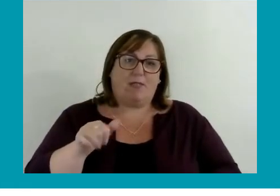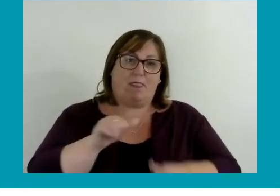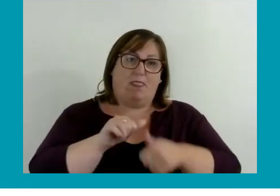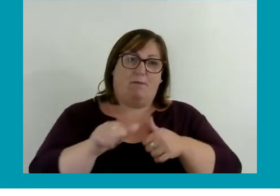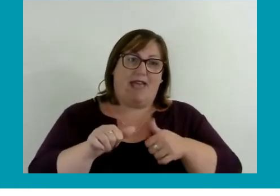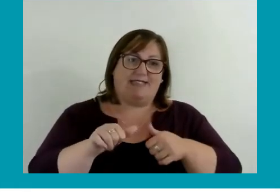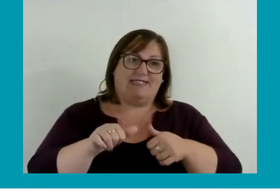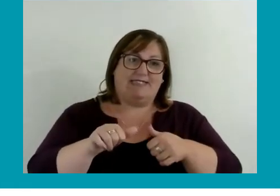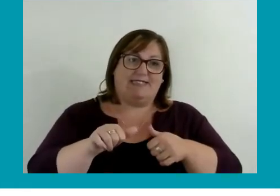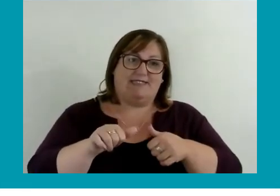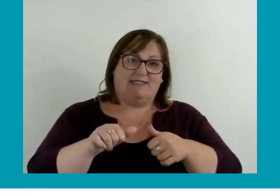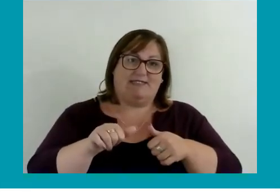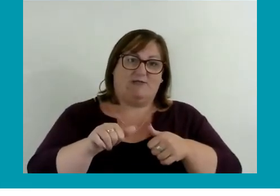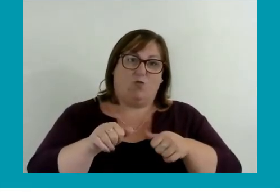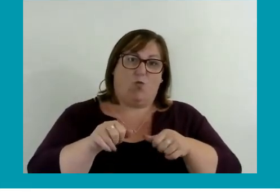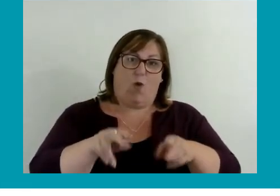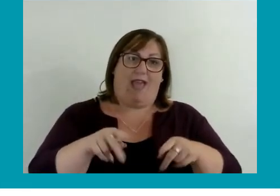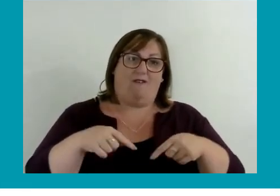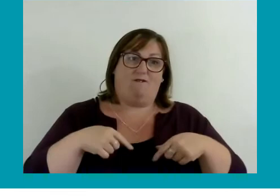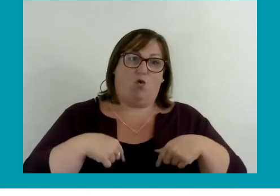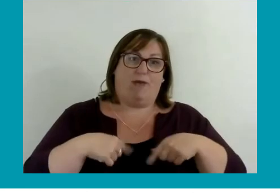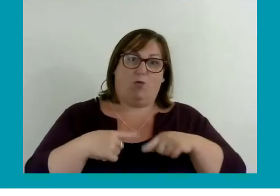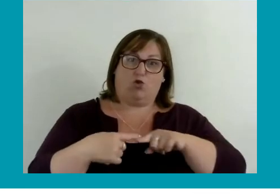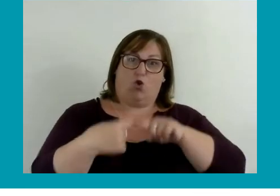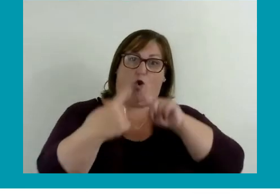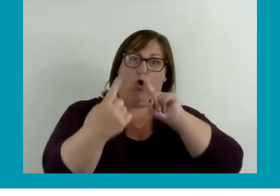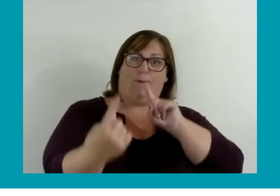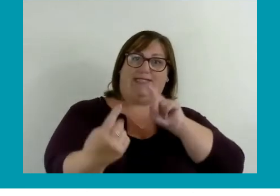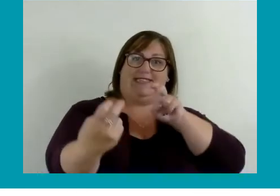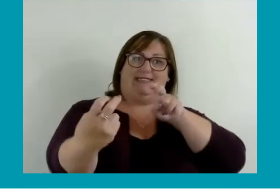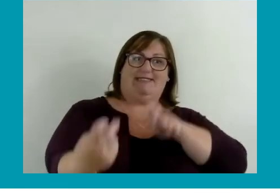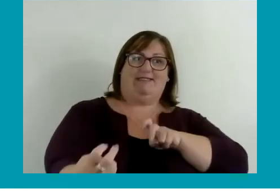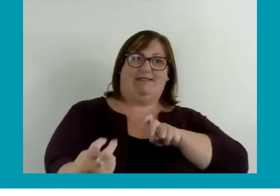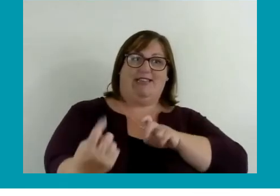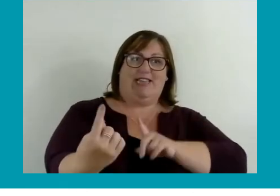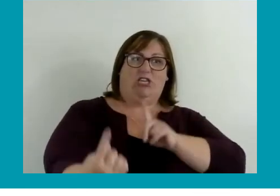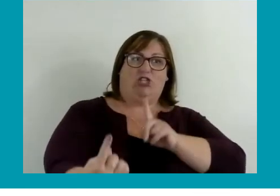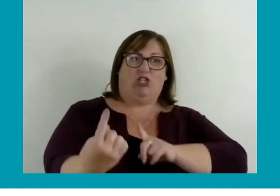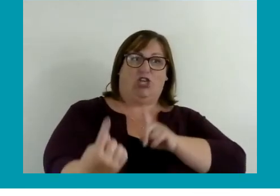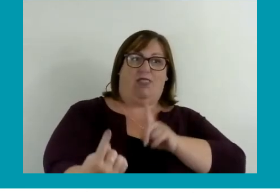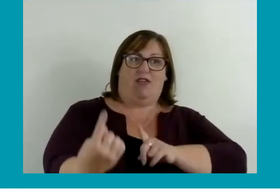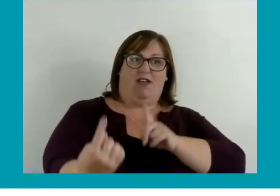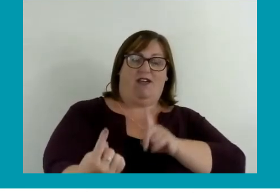and i told him i said adam sometimes i might just need a little reminder that